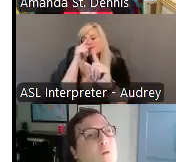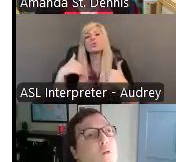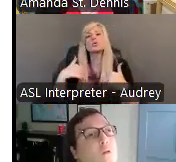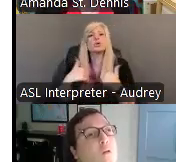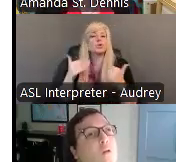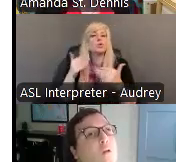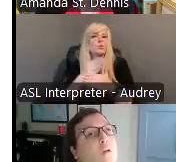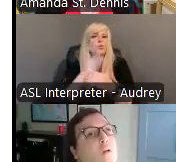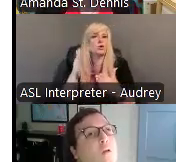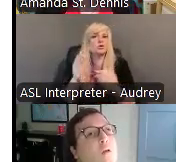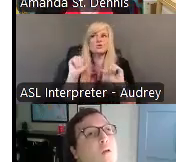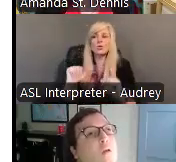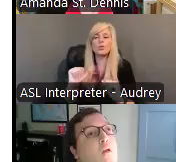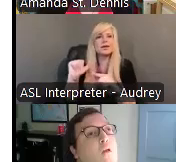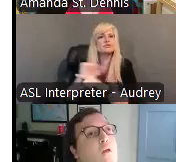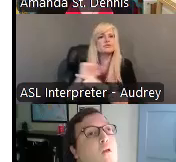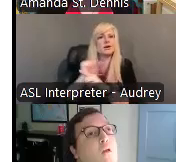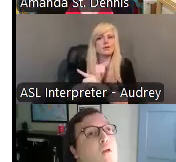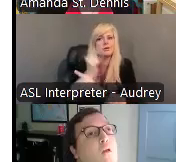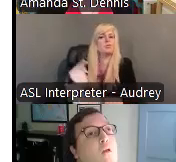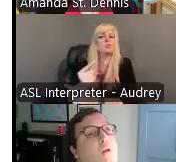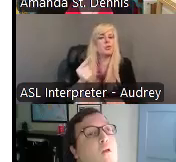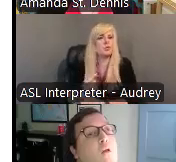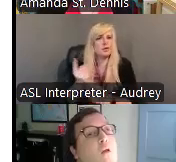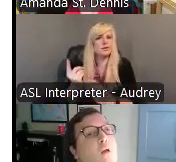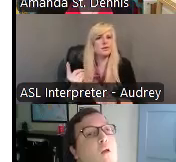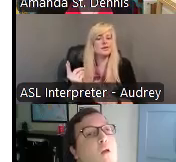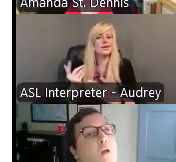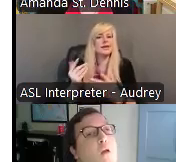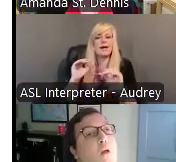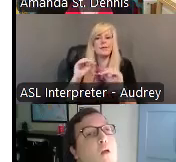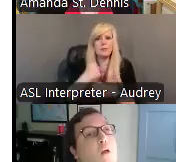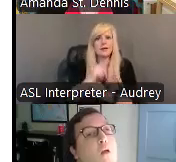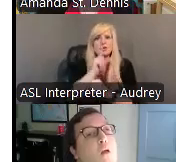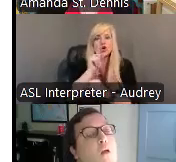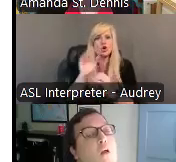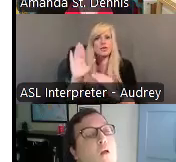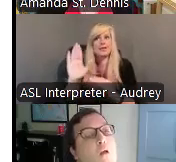train them and really advance them in their own careers and for one day for